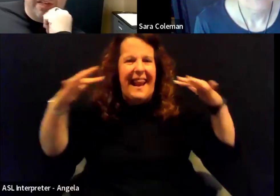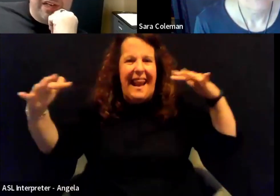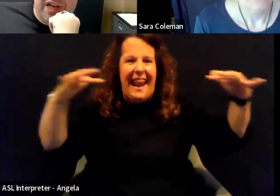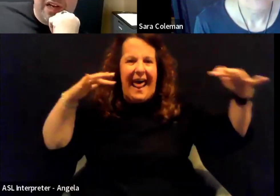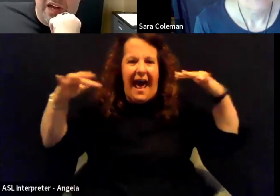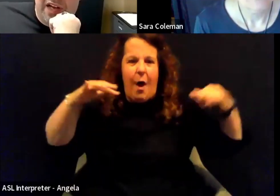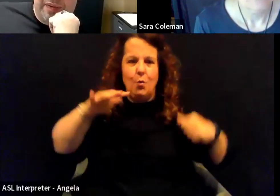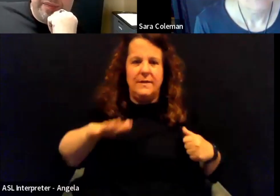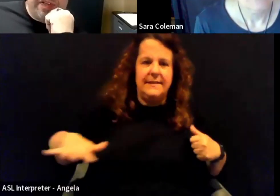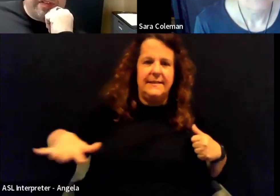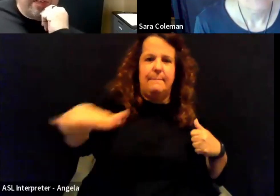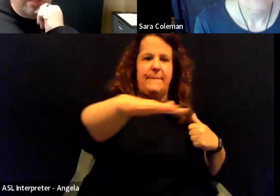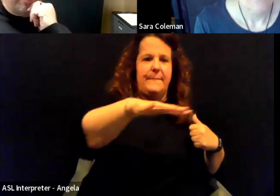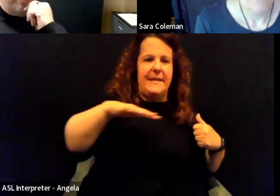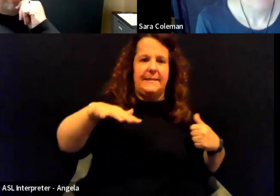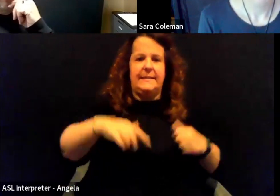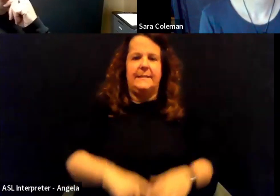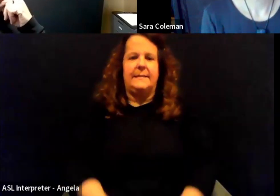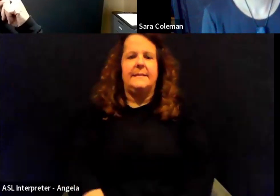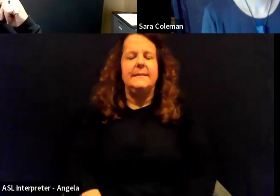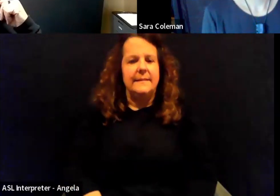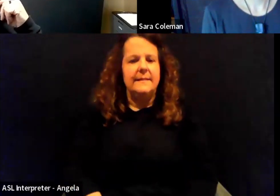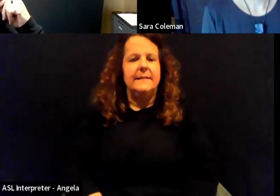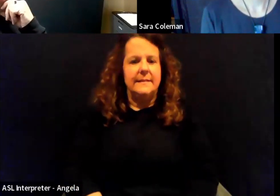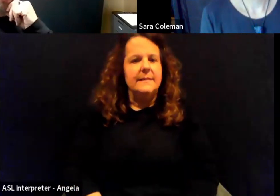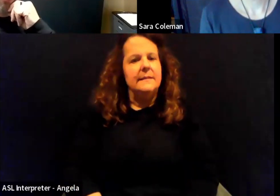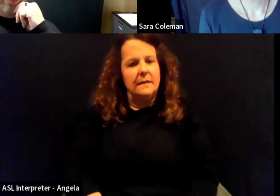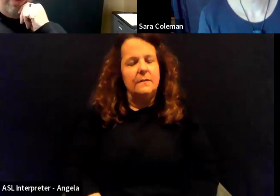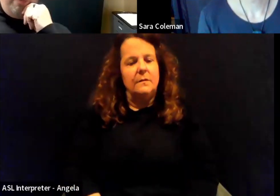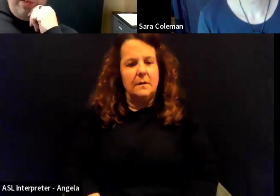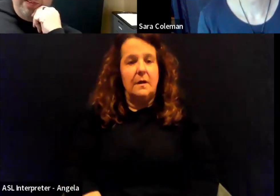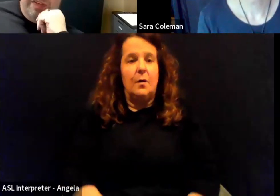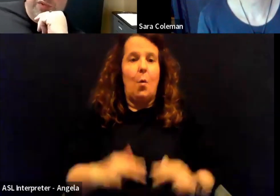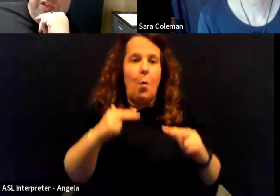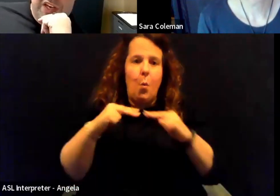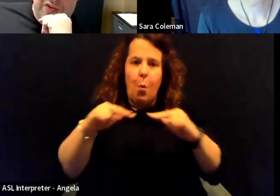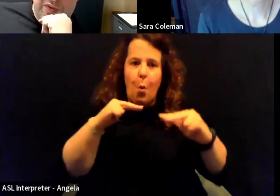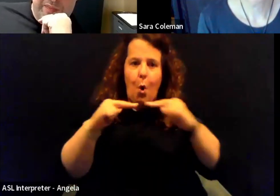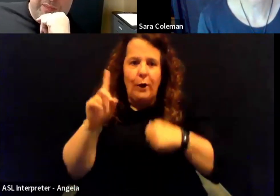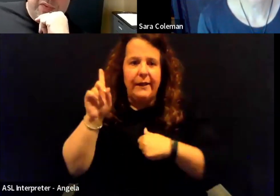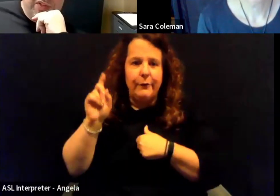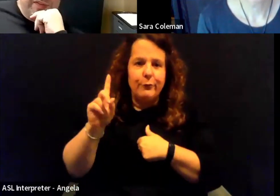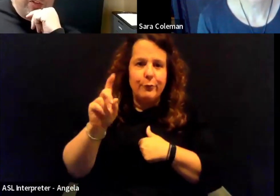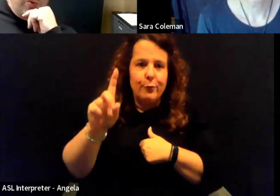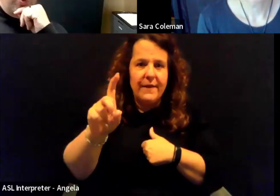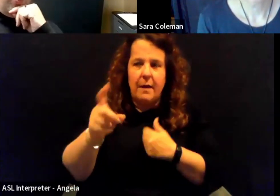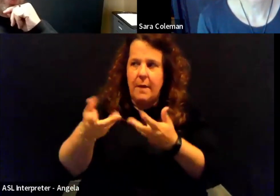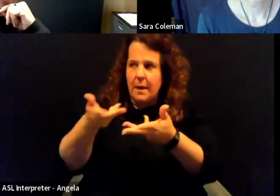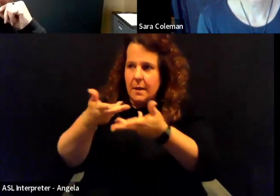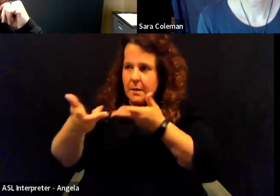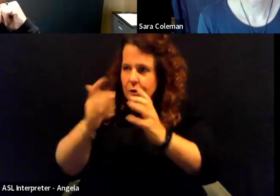As you know, walking through them and communicating with people and knowing who I'm speaking to.